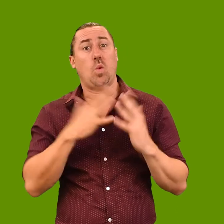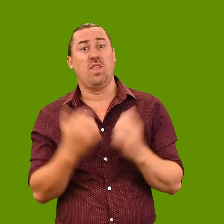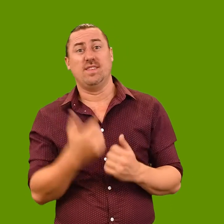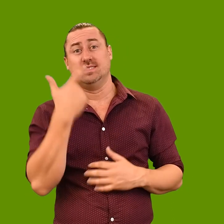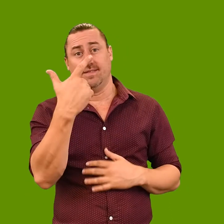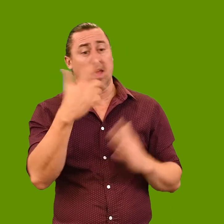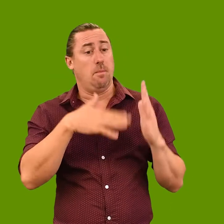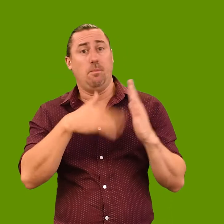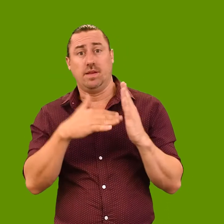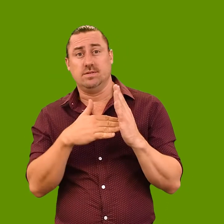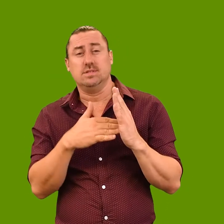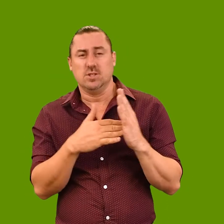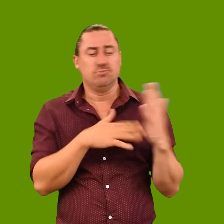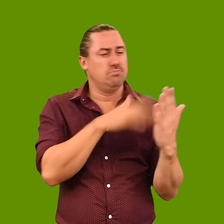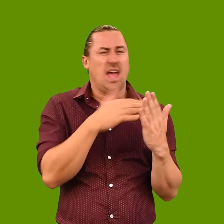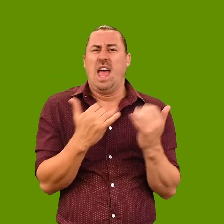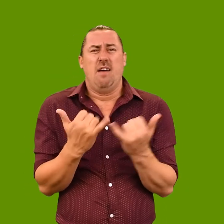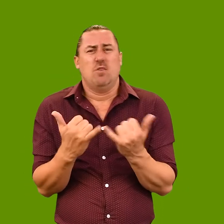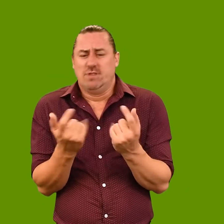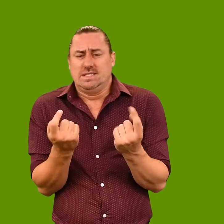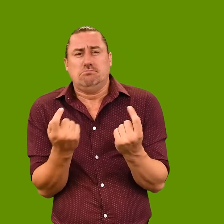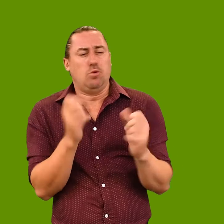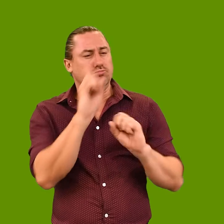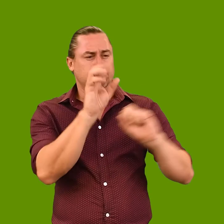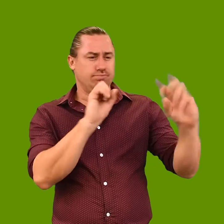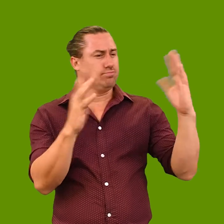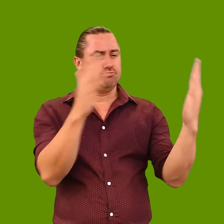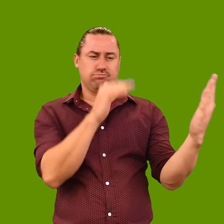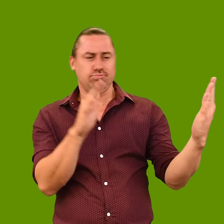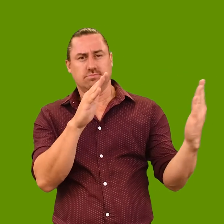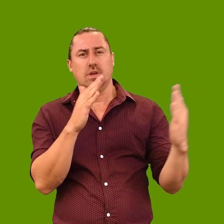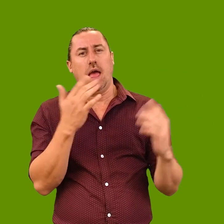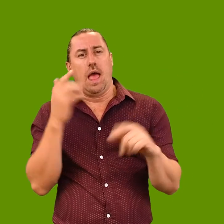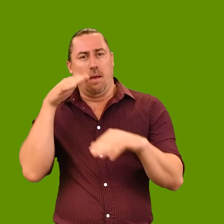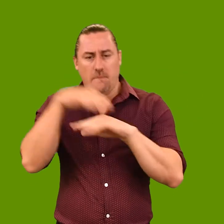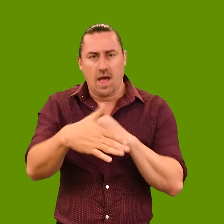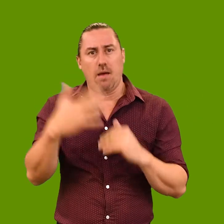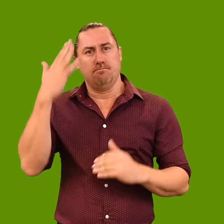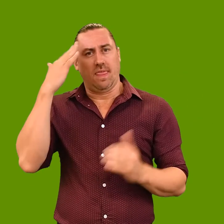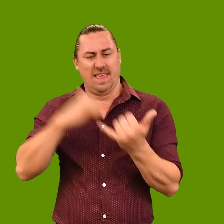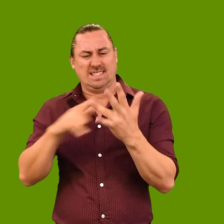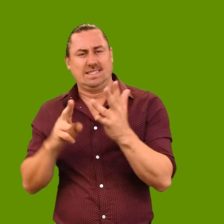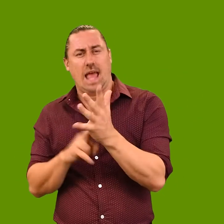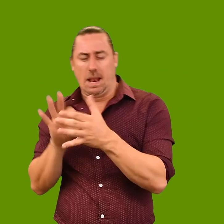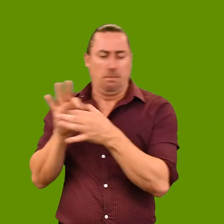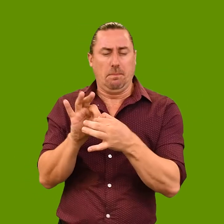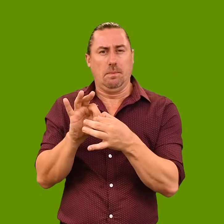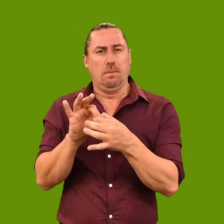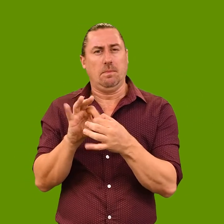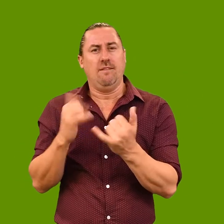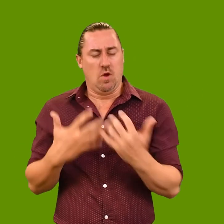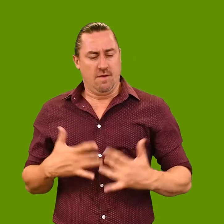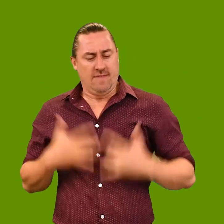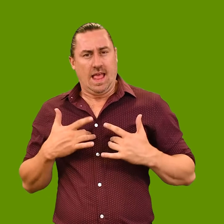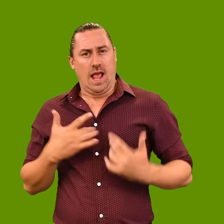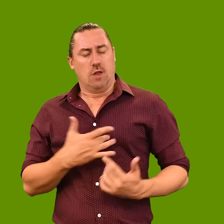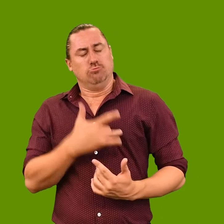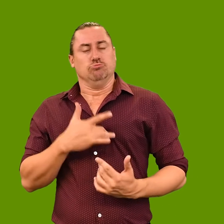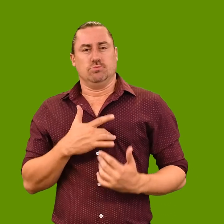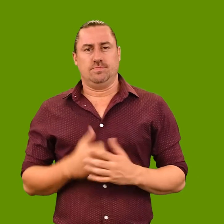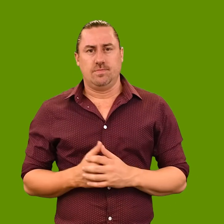‘I made seven successive paintings, continually simplifying the composition and managed to make the mother/son interconnection more powerful and sensual.